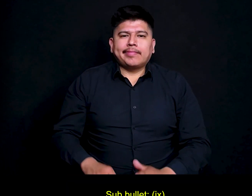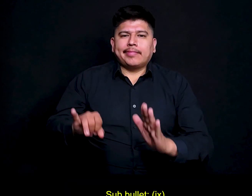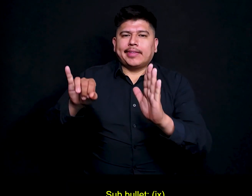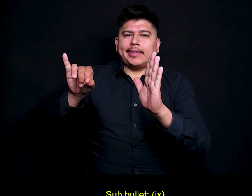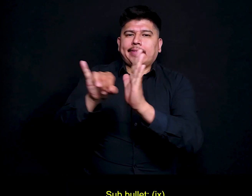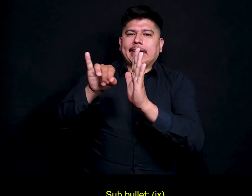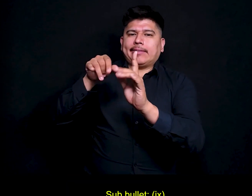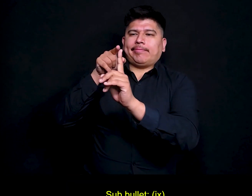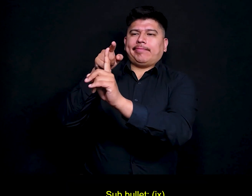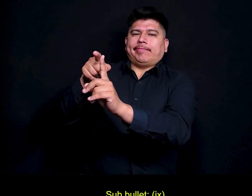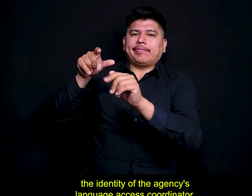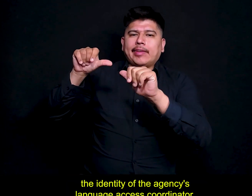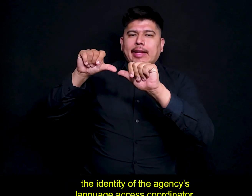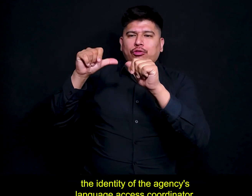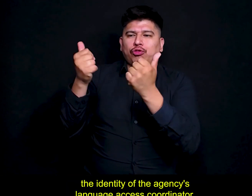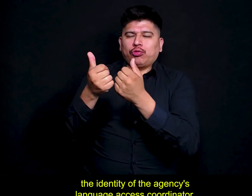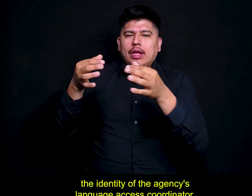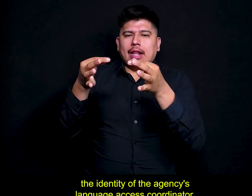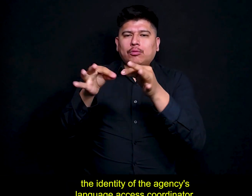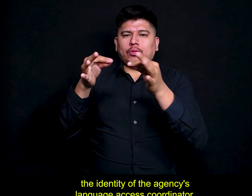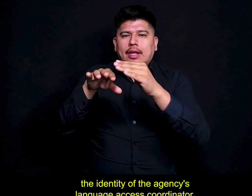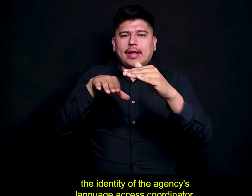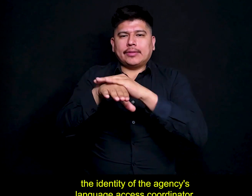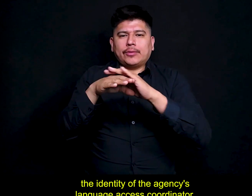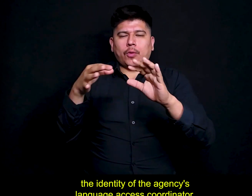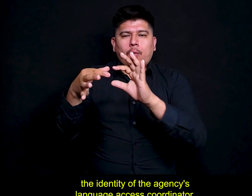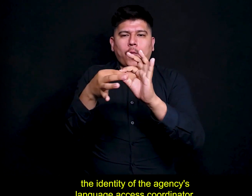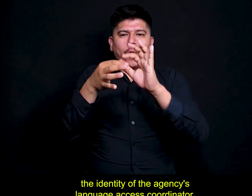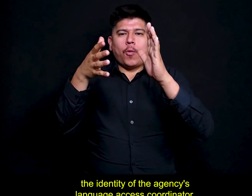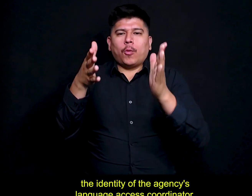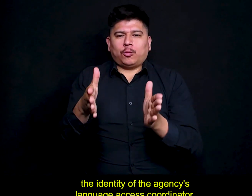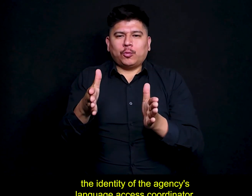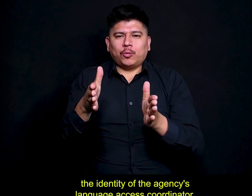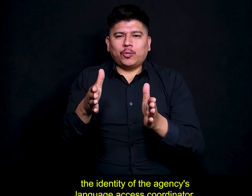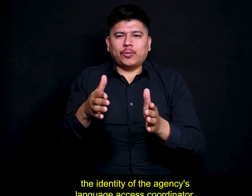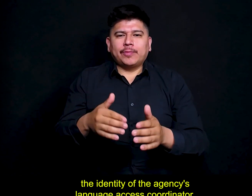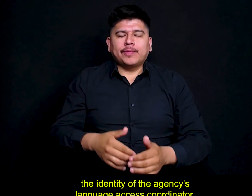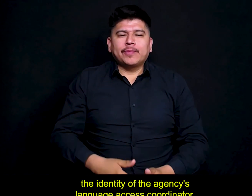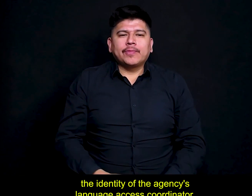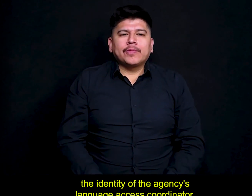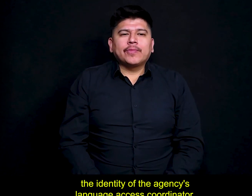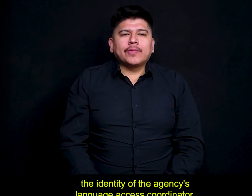Sub bullet: (ix) the identity of the agency's language access coordinator.